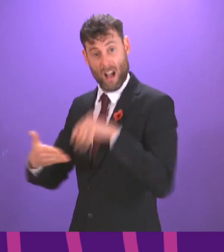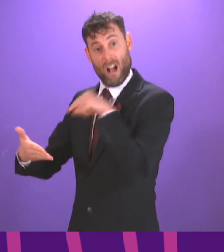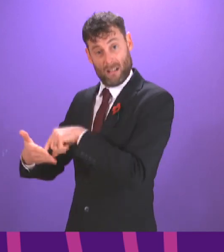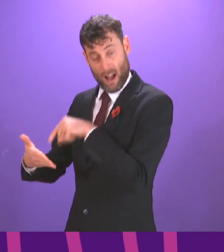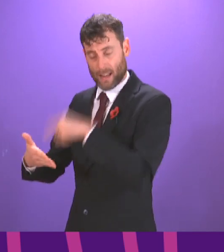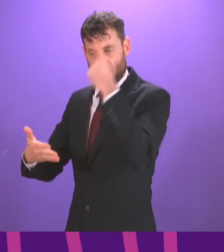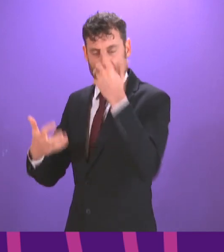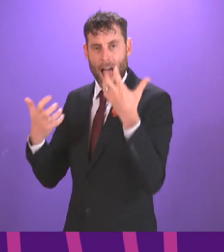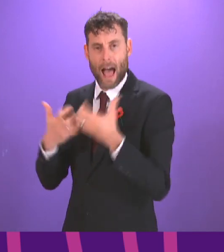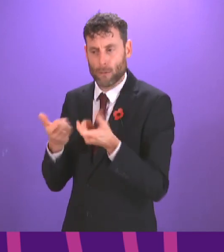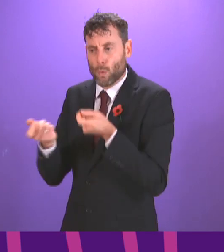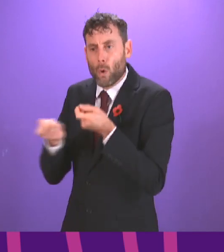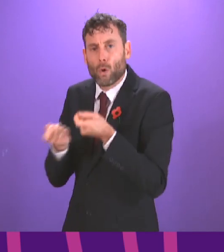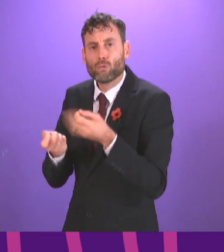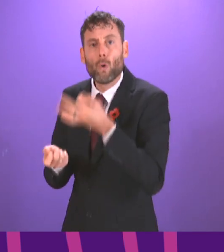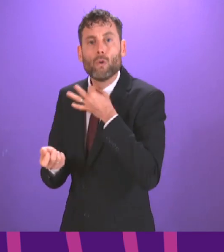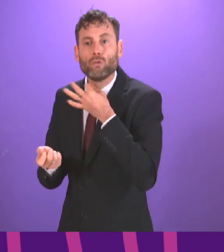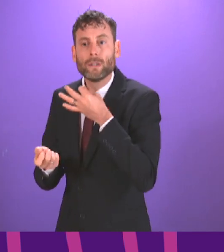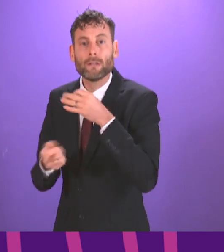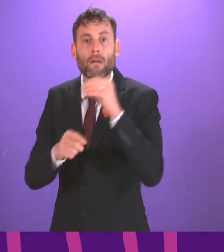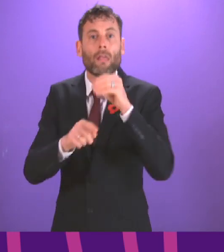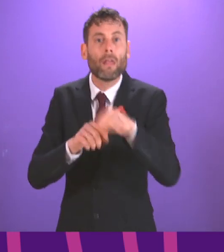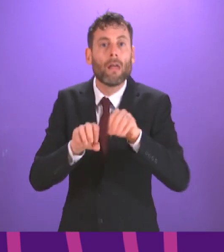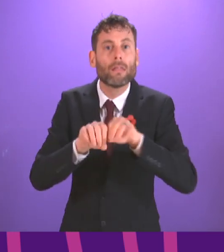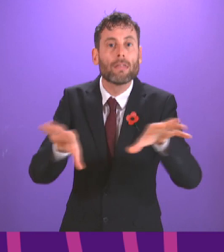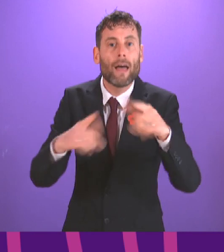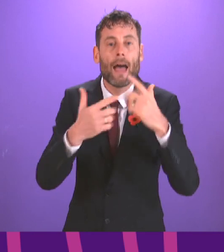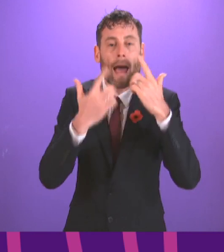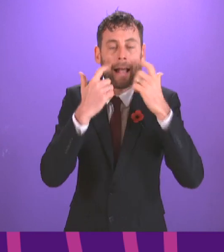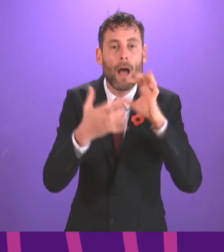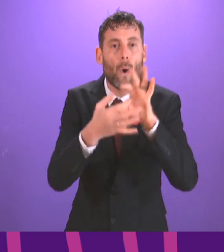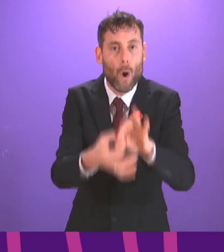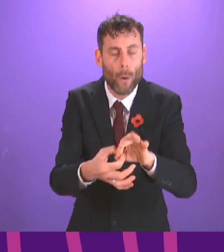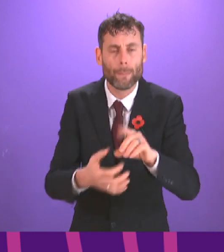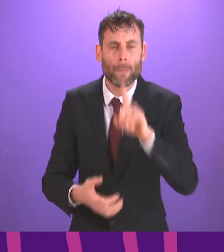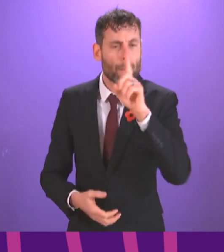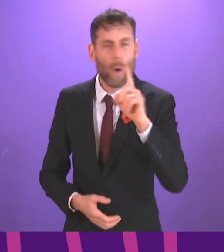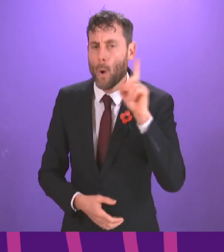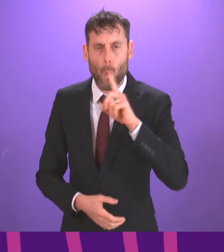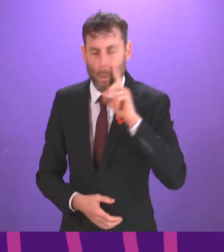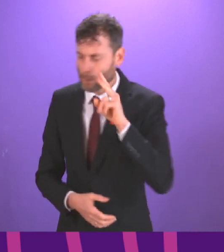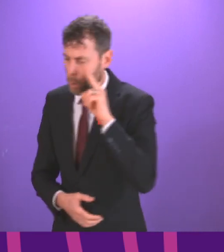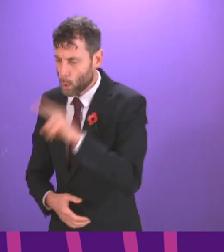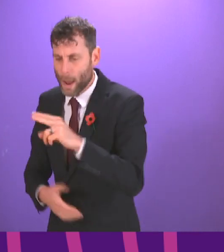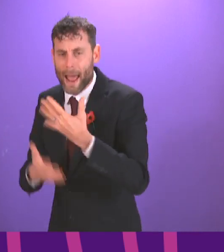minimise the risks in care homes. We continue to learn lessons, we continue to apply those